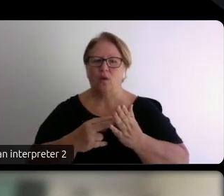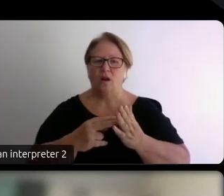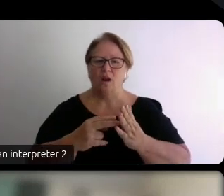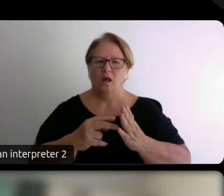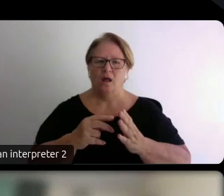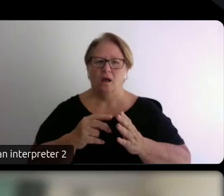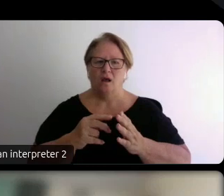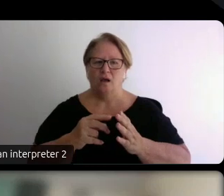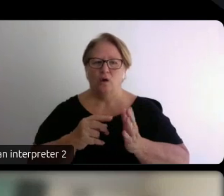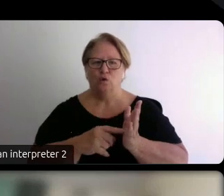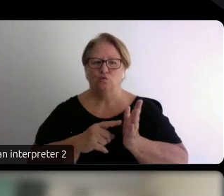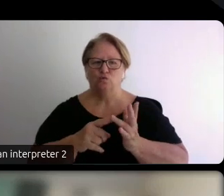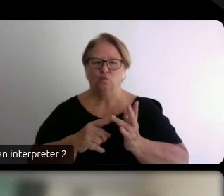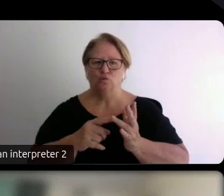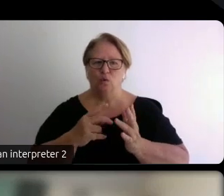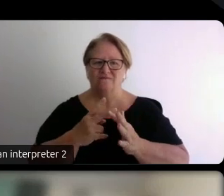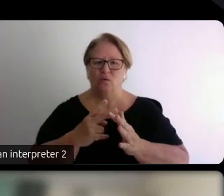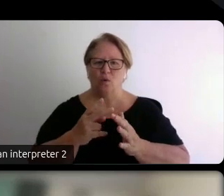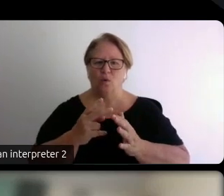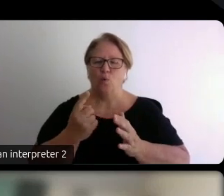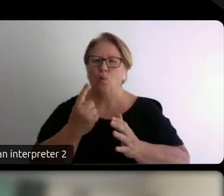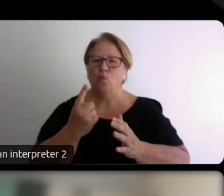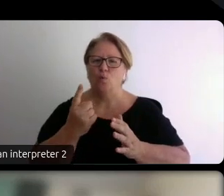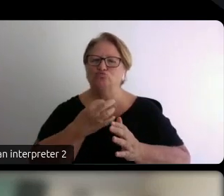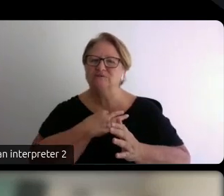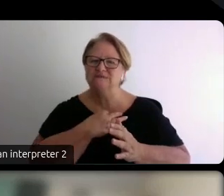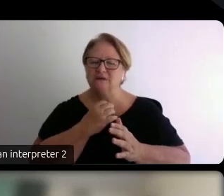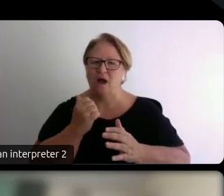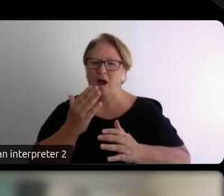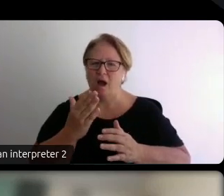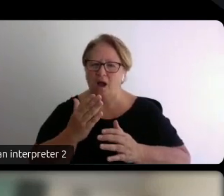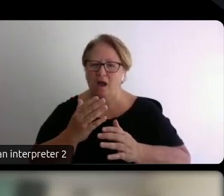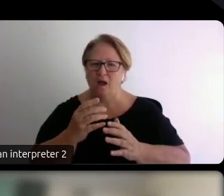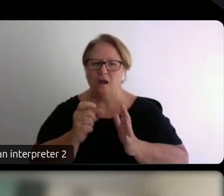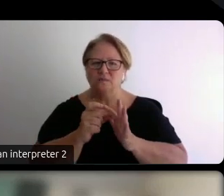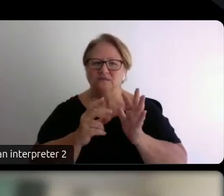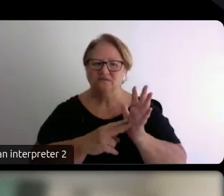for vulnerable clients who are experiencing uh domestic and family violence, family law and or